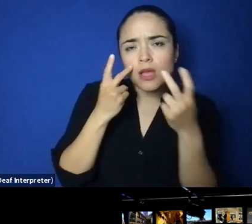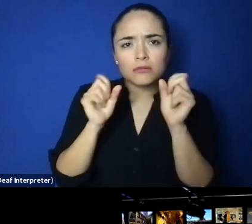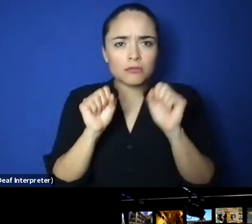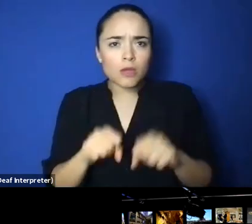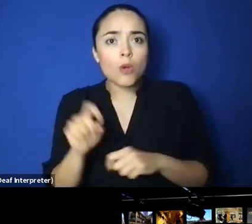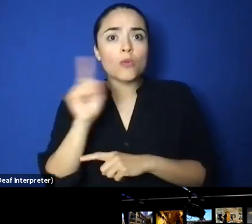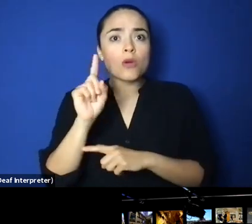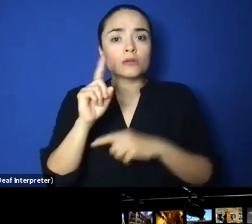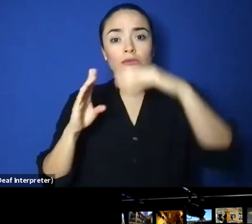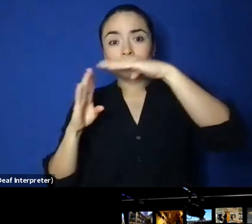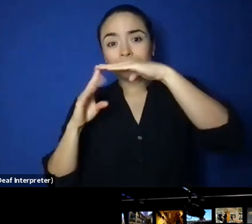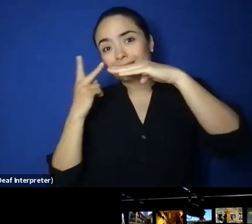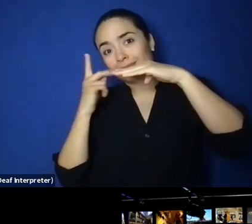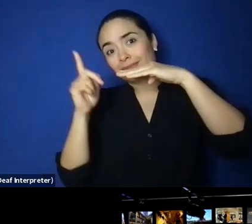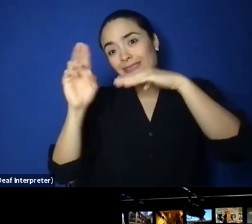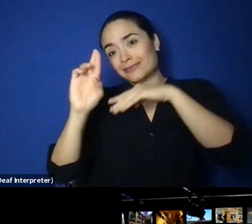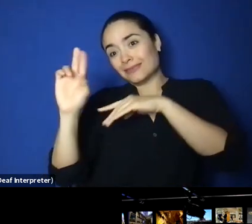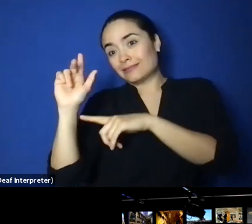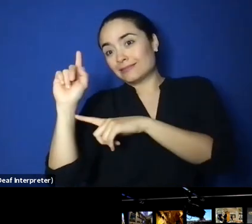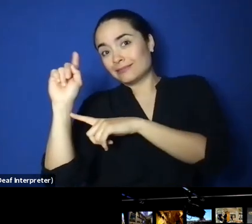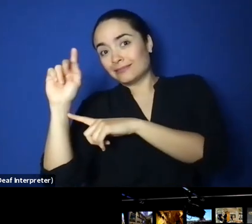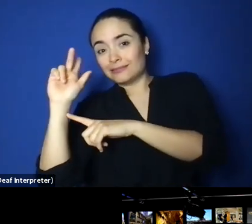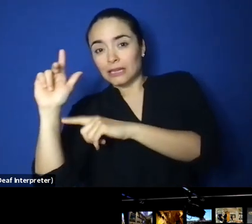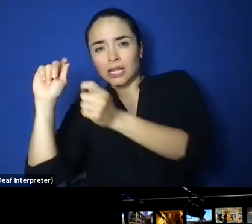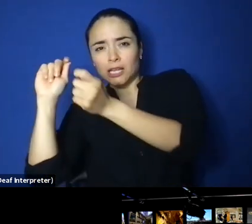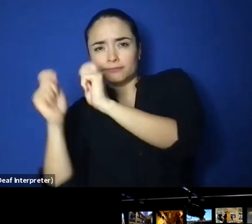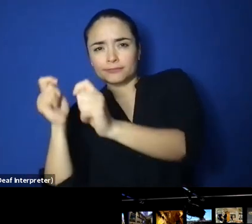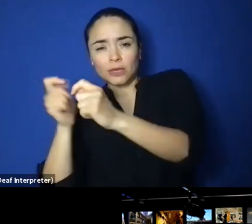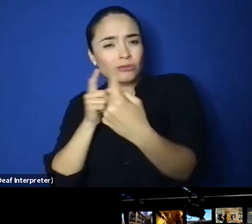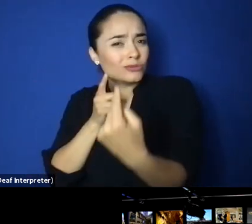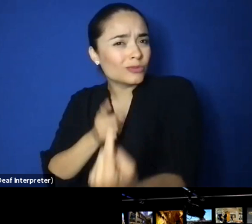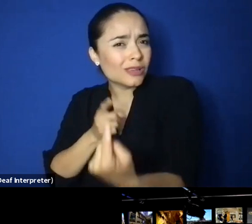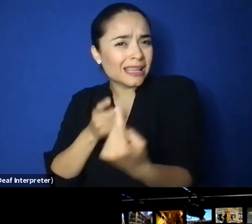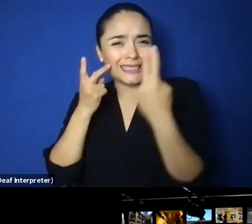the YouTube stream. The YouTube stream is showing all of the videos, and we will put the link to that